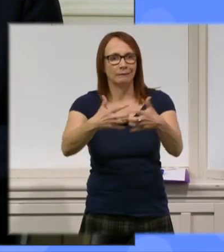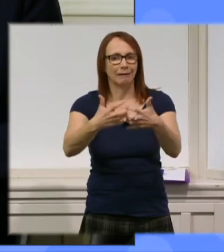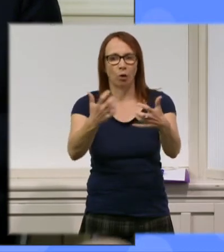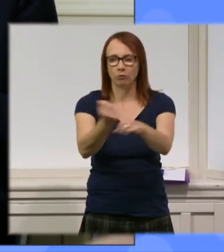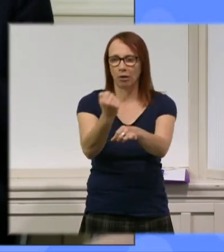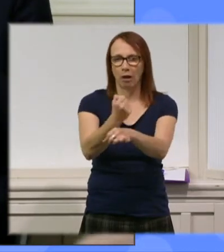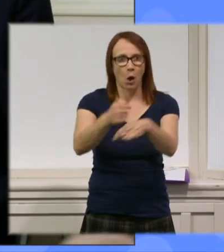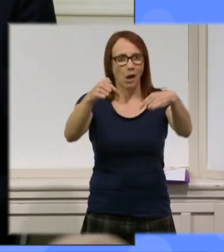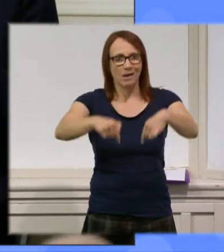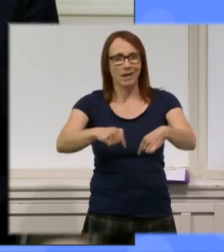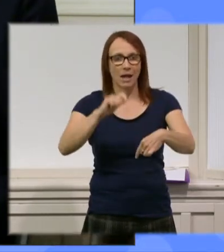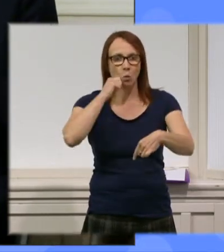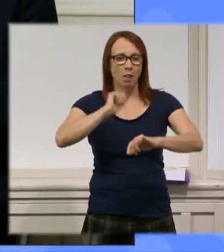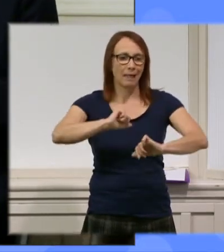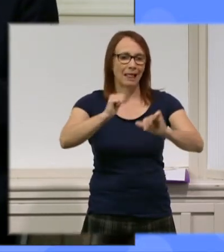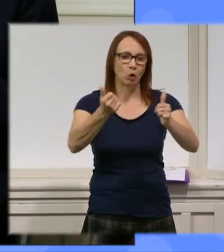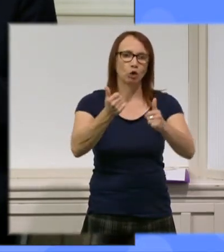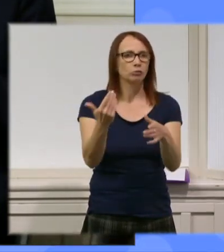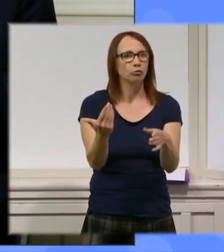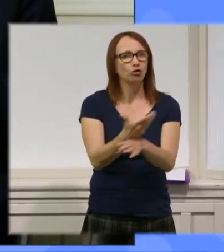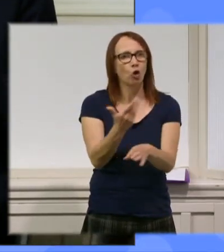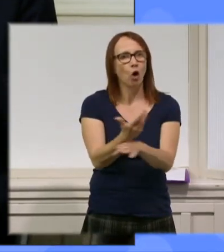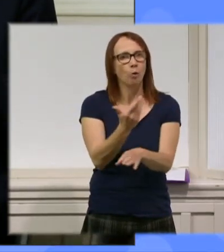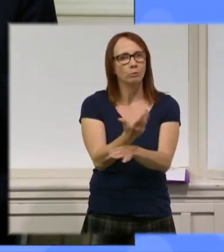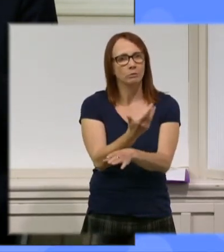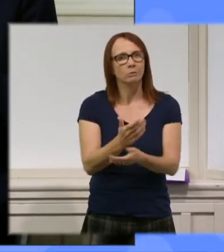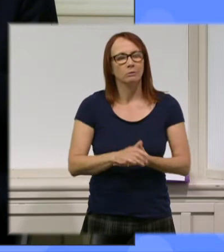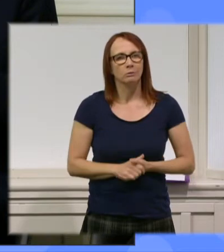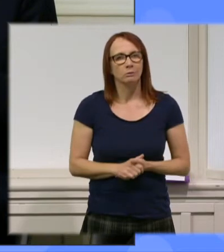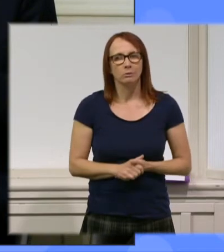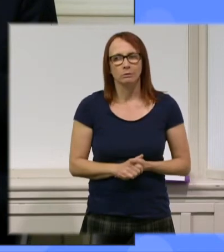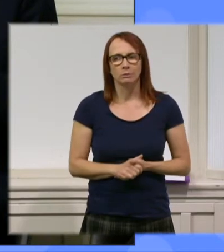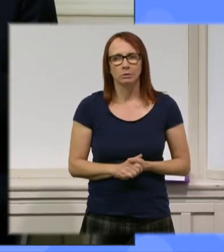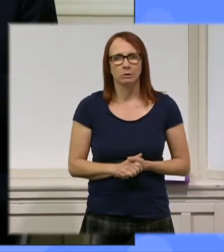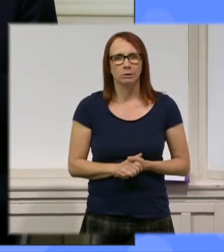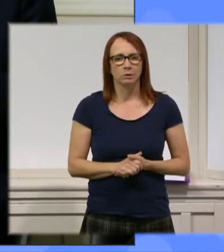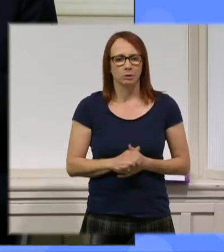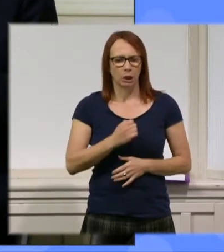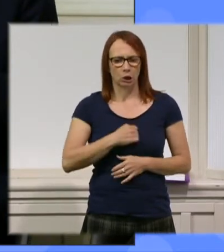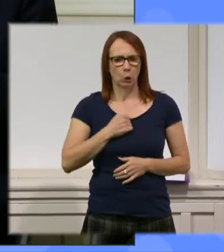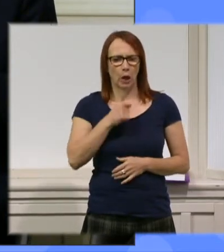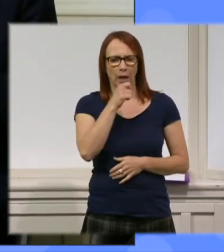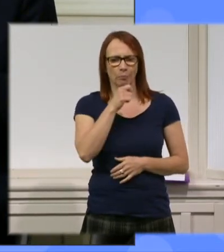that that's a sorry if I'm cutting in and out a little bit but keep talking so